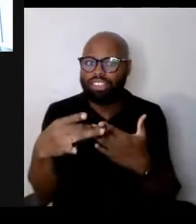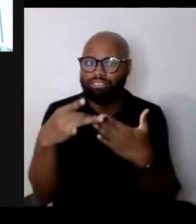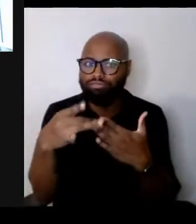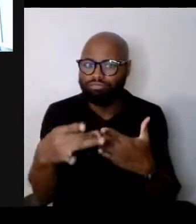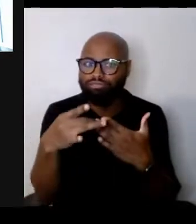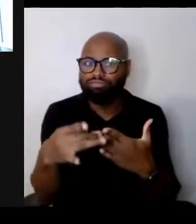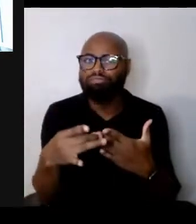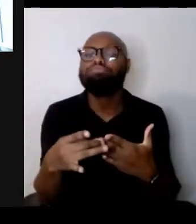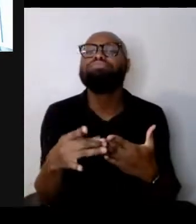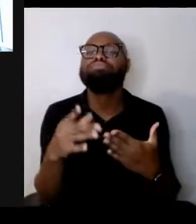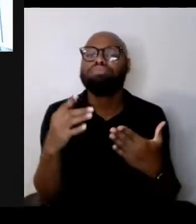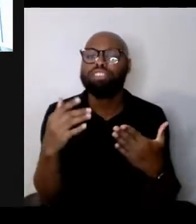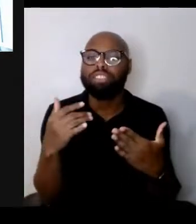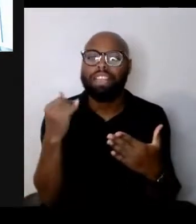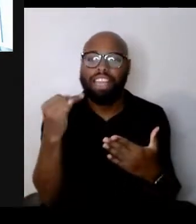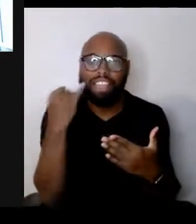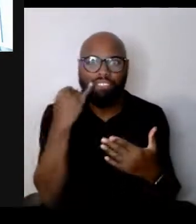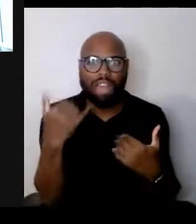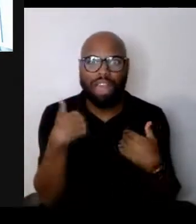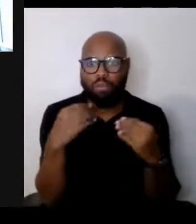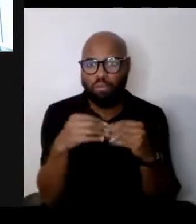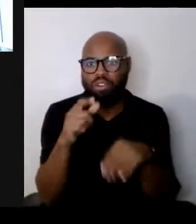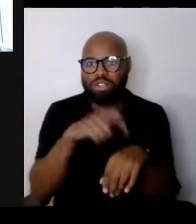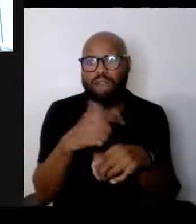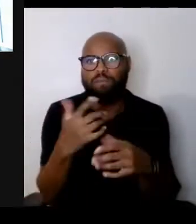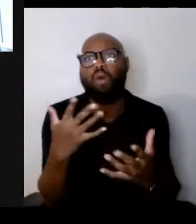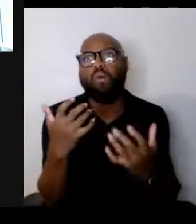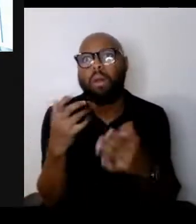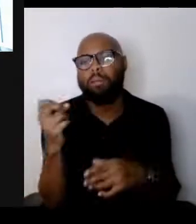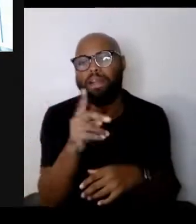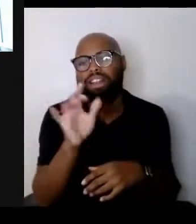I would love to come back to that theme of the conversation.